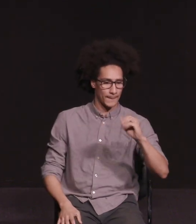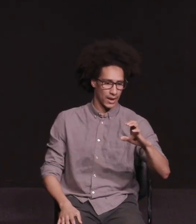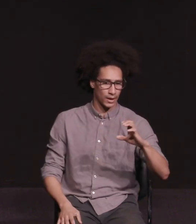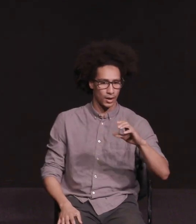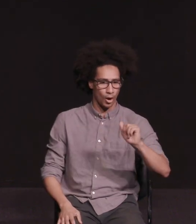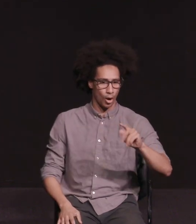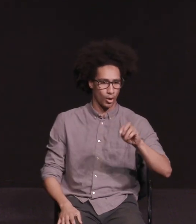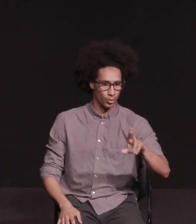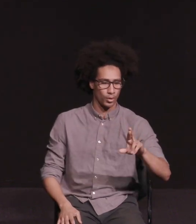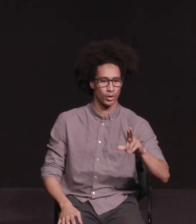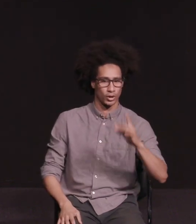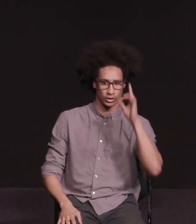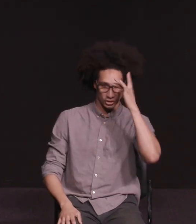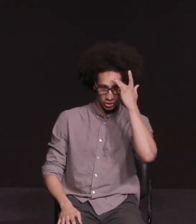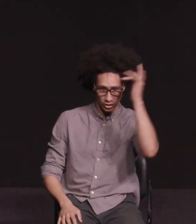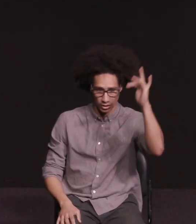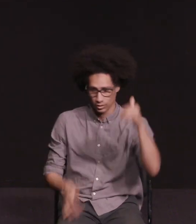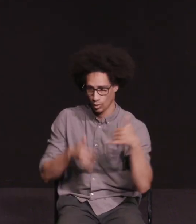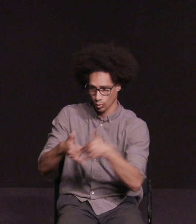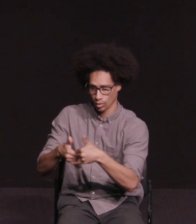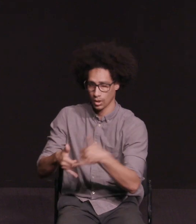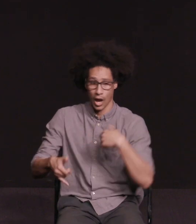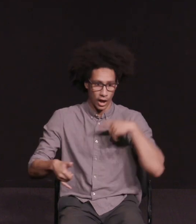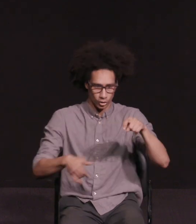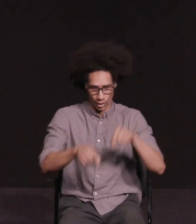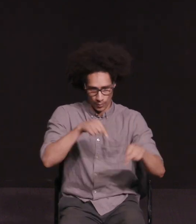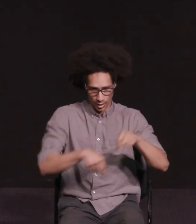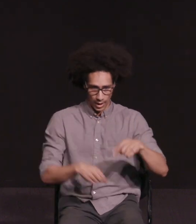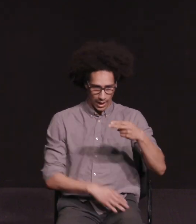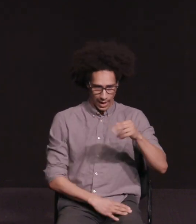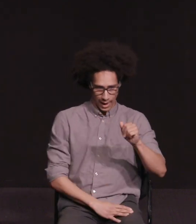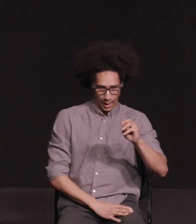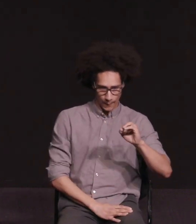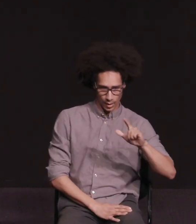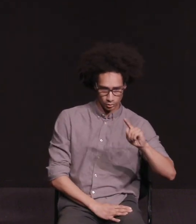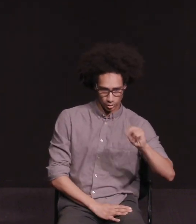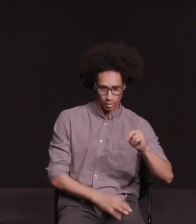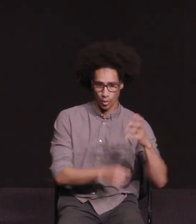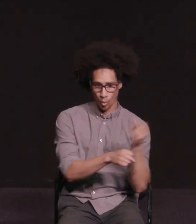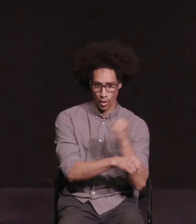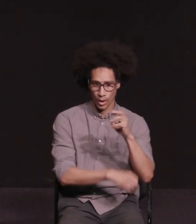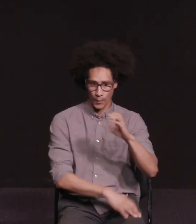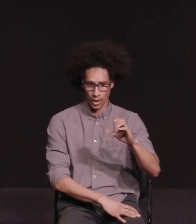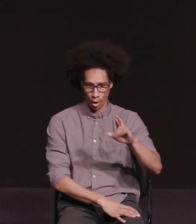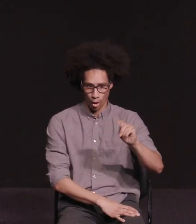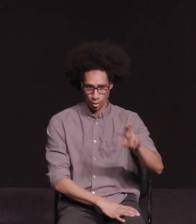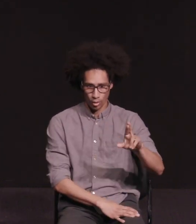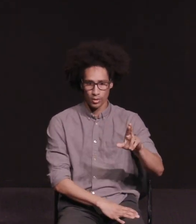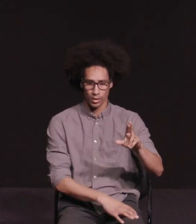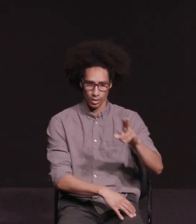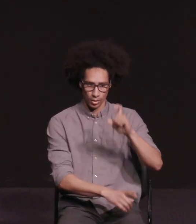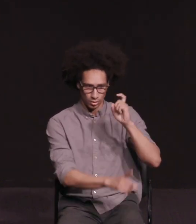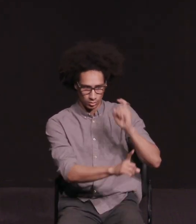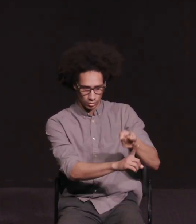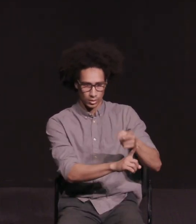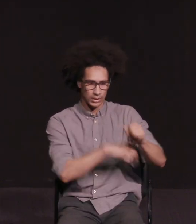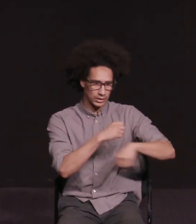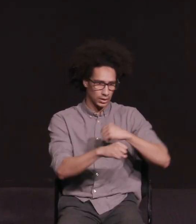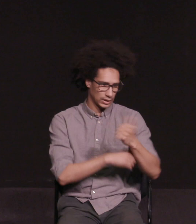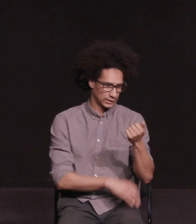I should back up and note that "Hamilton" won a MacArthur in 1974 or 1975.